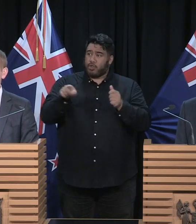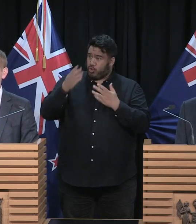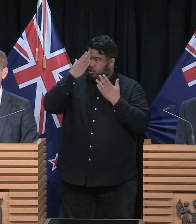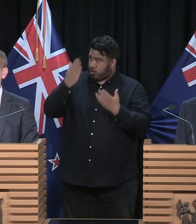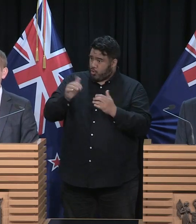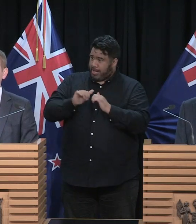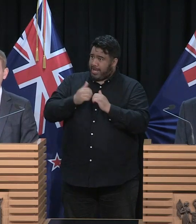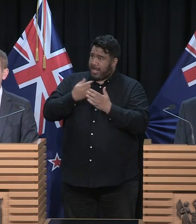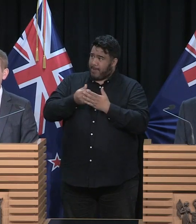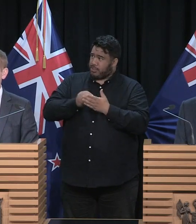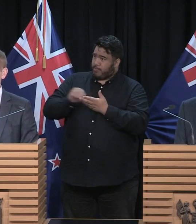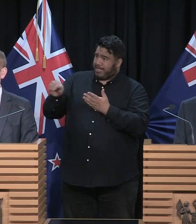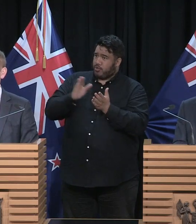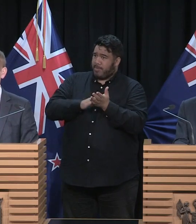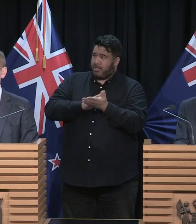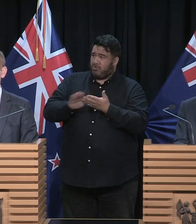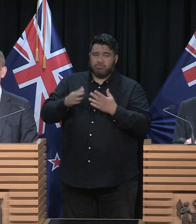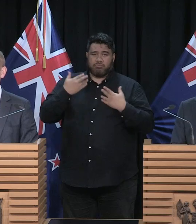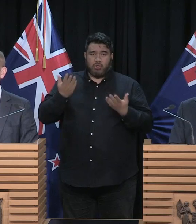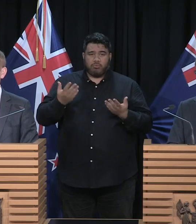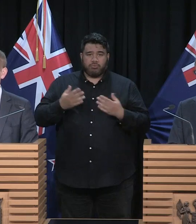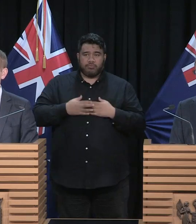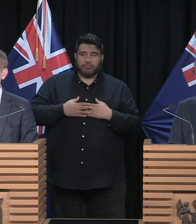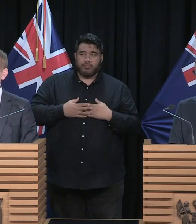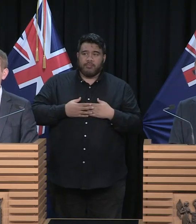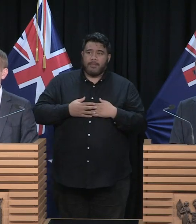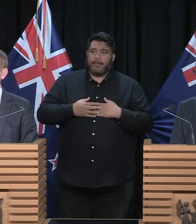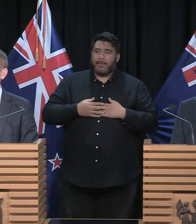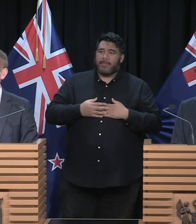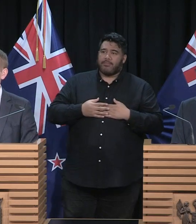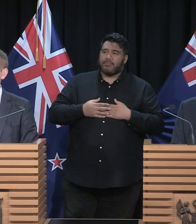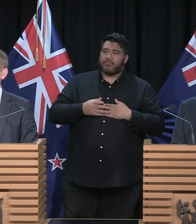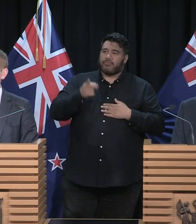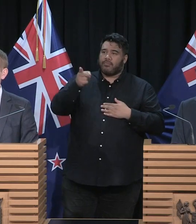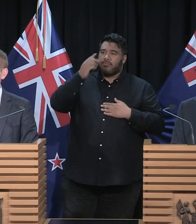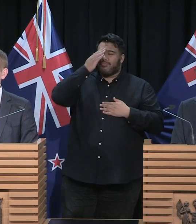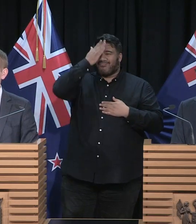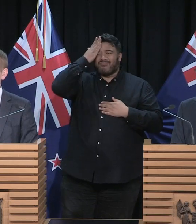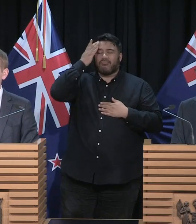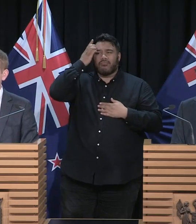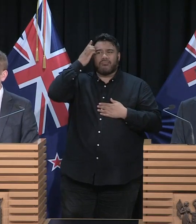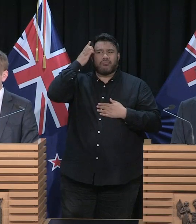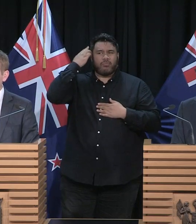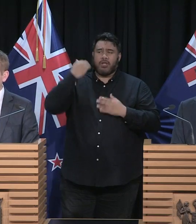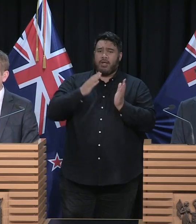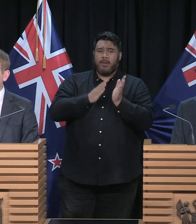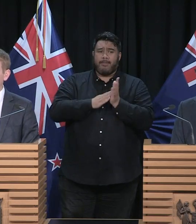raise with the commissioner, or the deputy commissioner, who's been releasing that today.